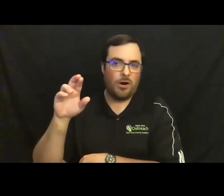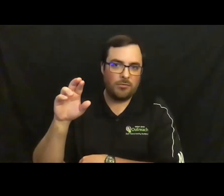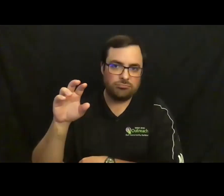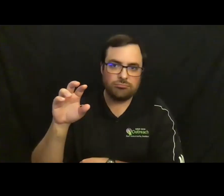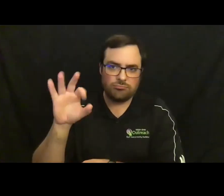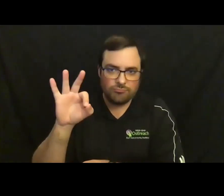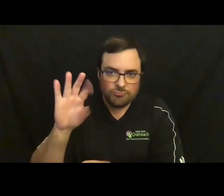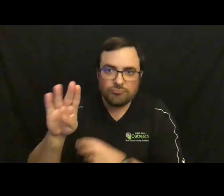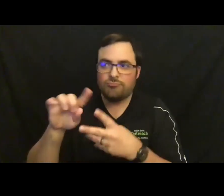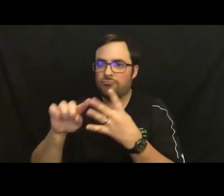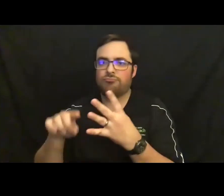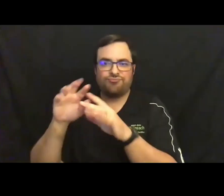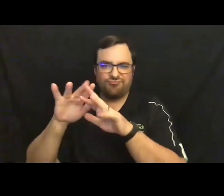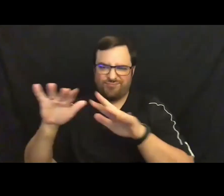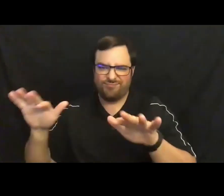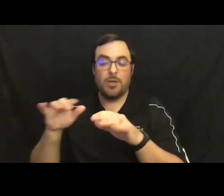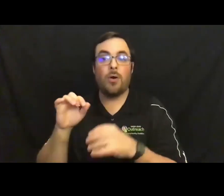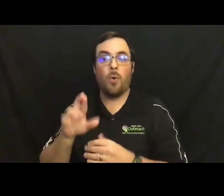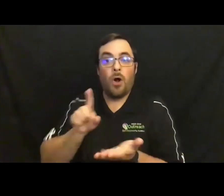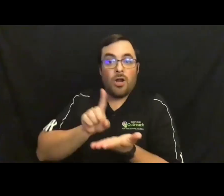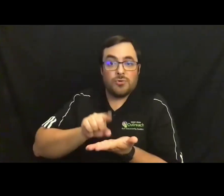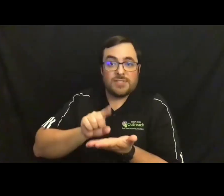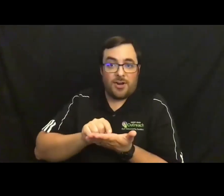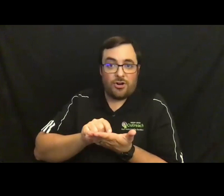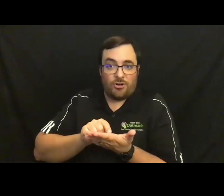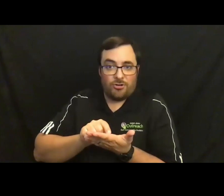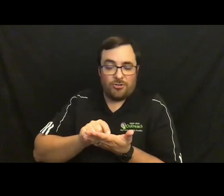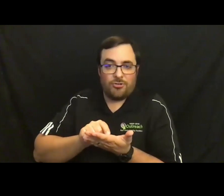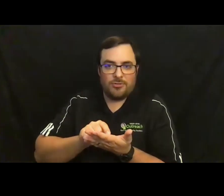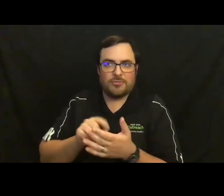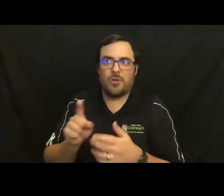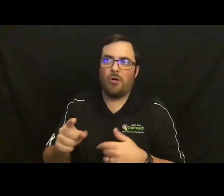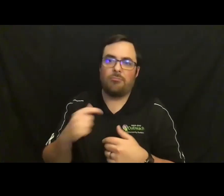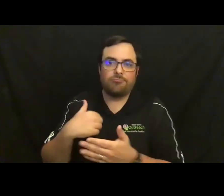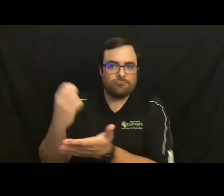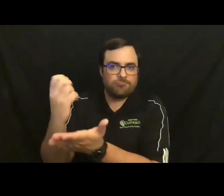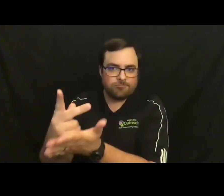even in our newsletter. So if you're able to just fill that out as soon as possible